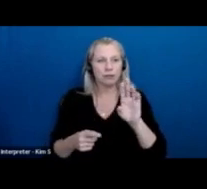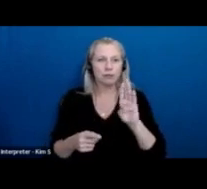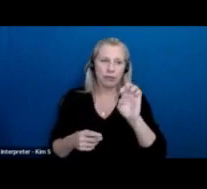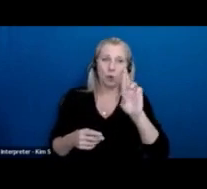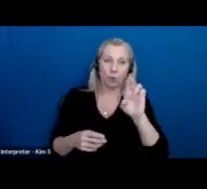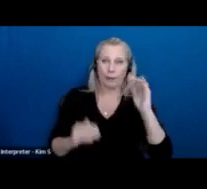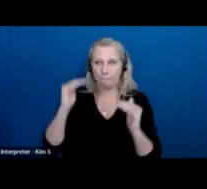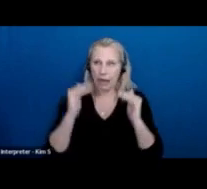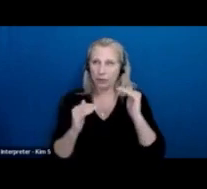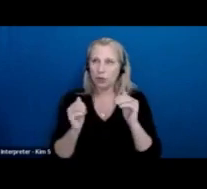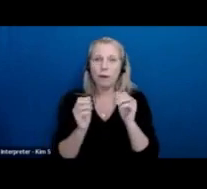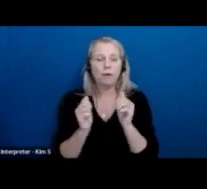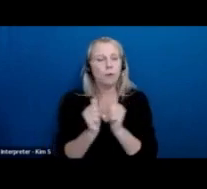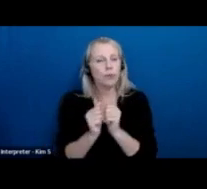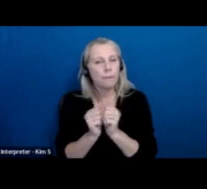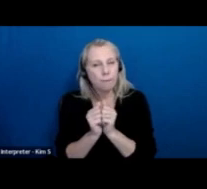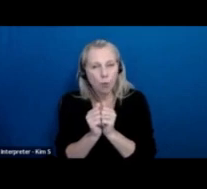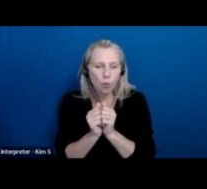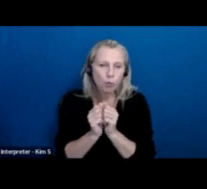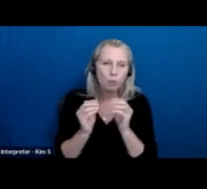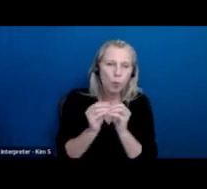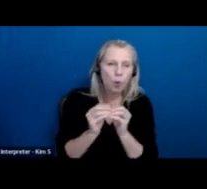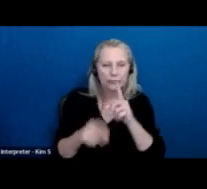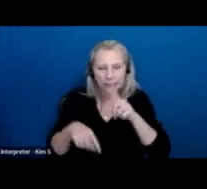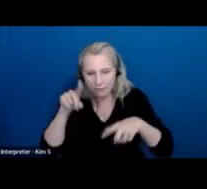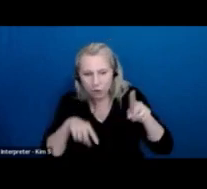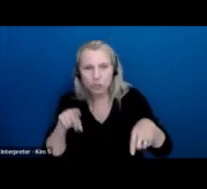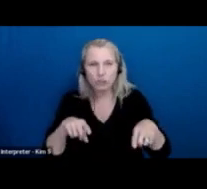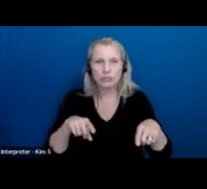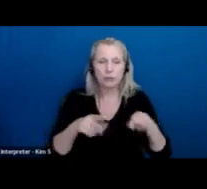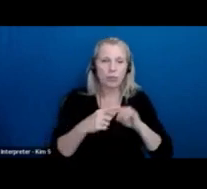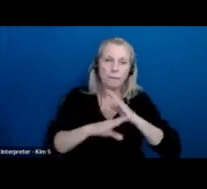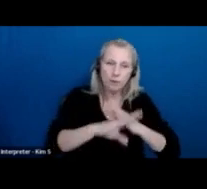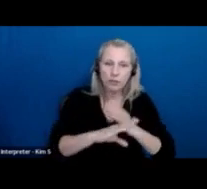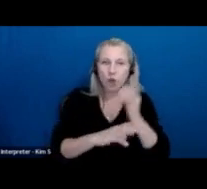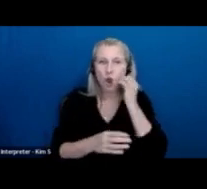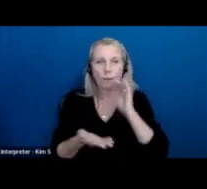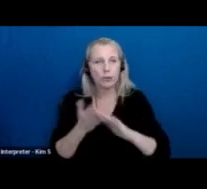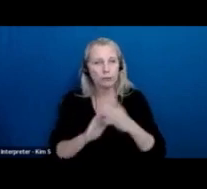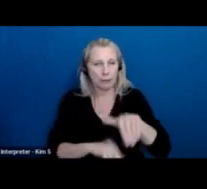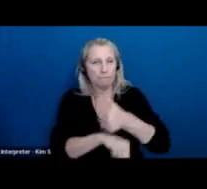diversion and financing going to prevention and Home and Community-Based options, then